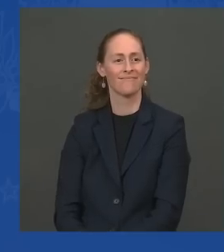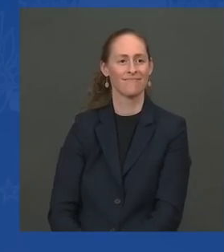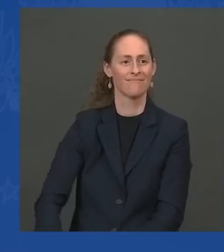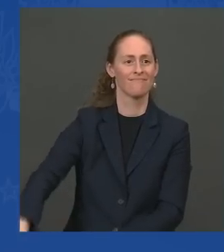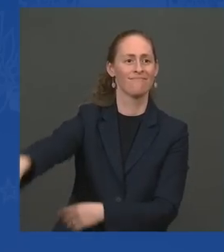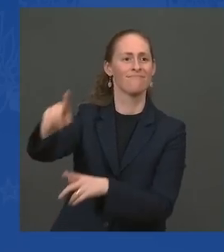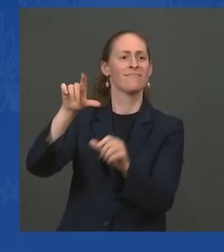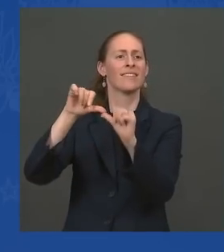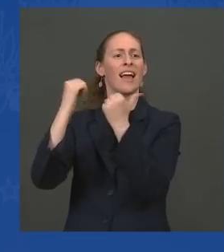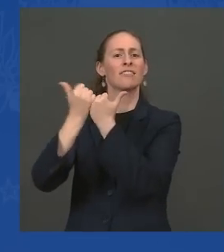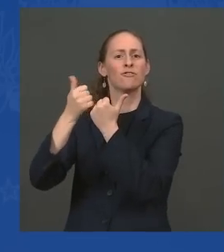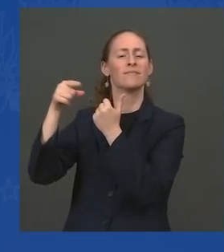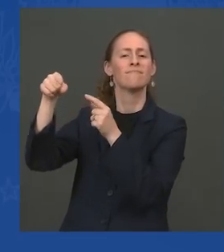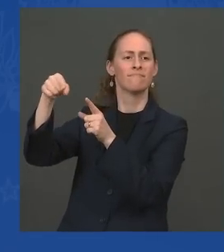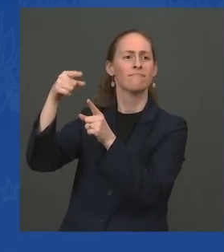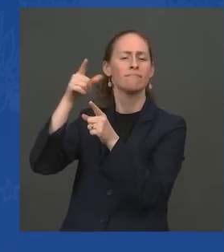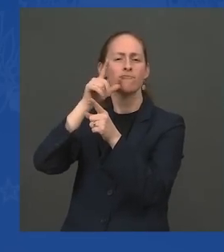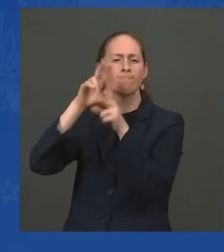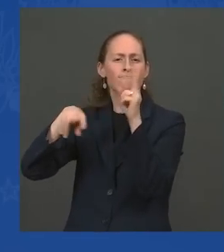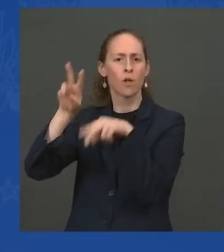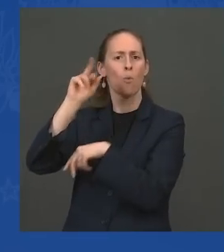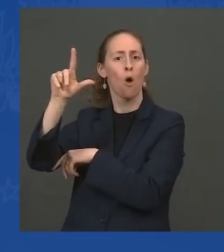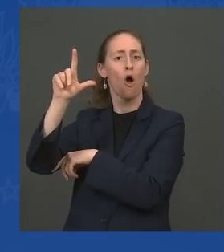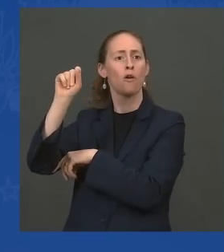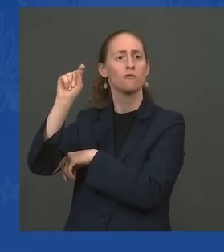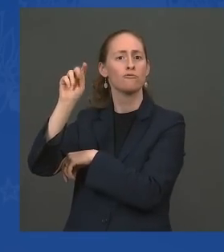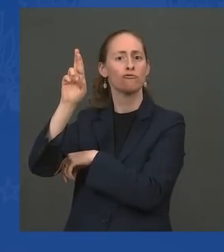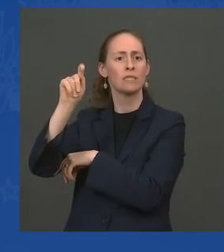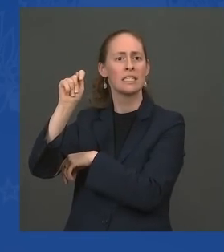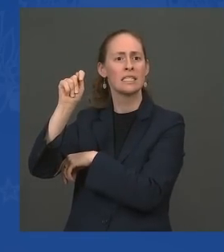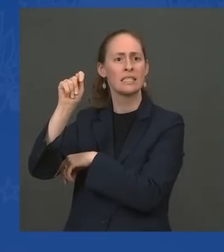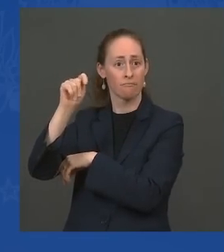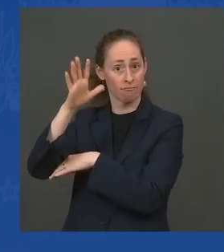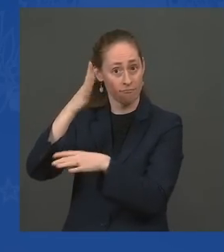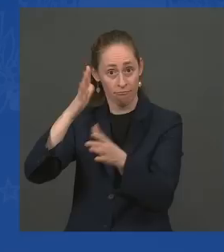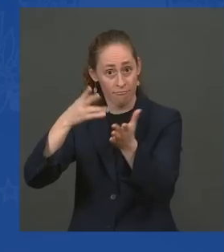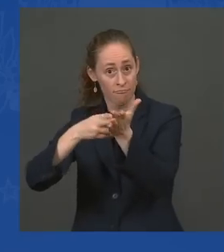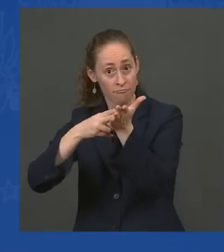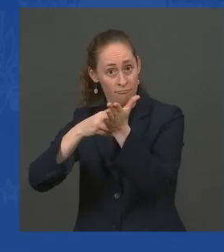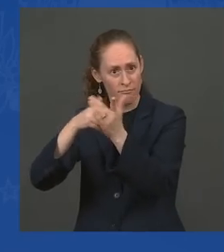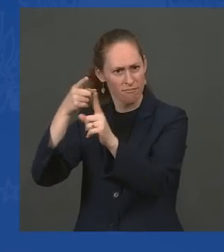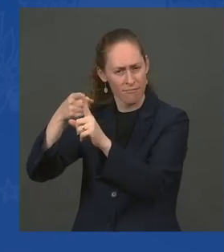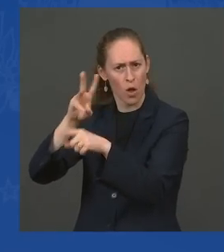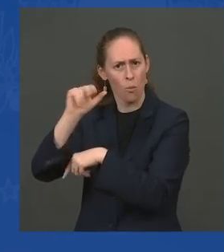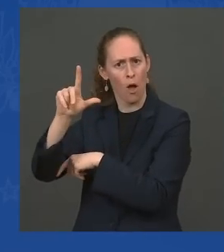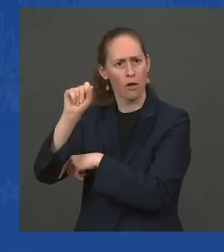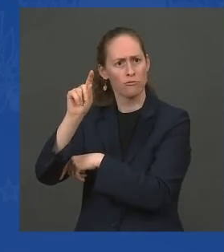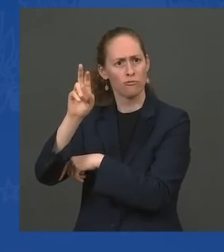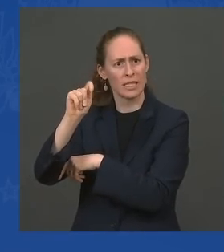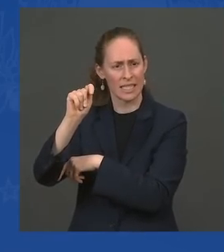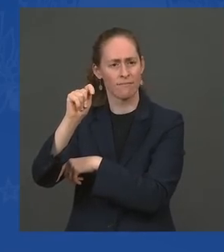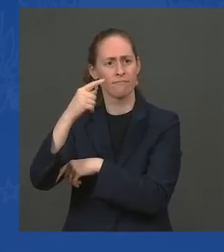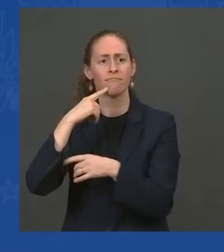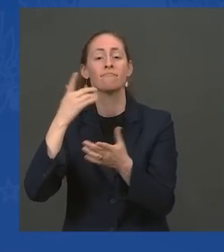not a liberal think tank, two Wall Street outfits -- that the economic proposals we put forward for the nation --